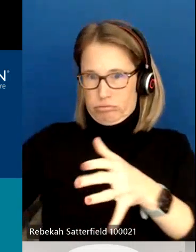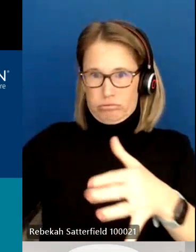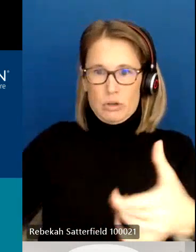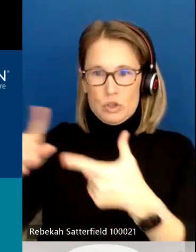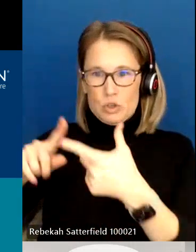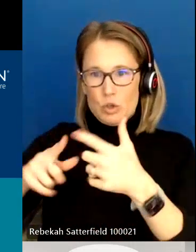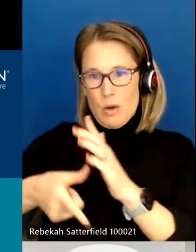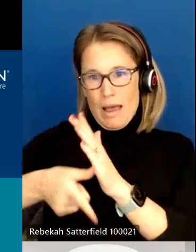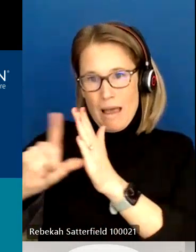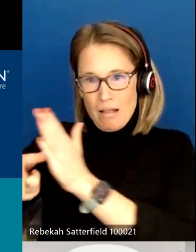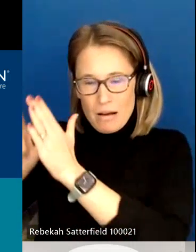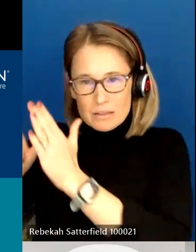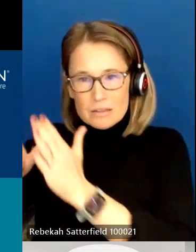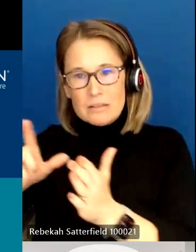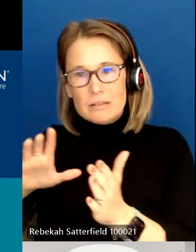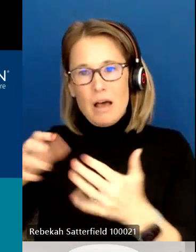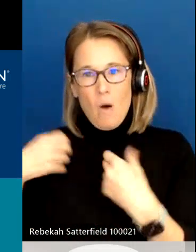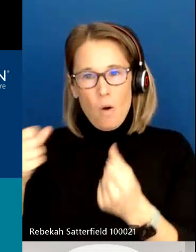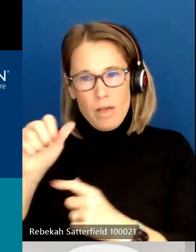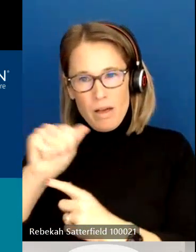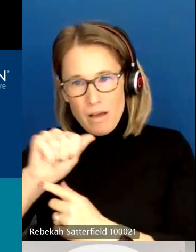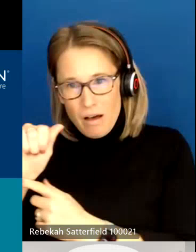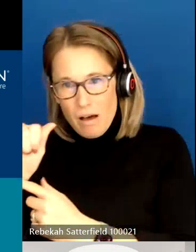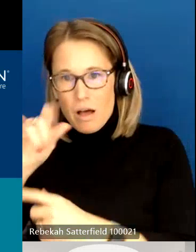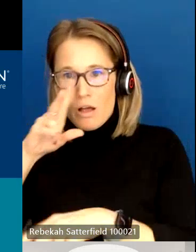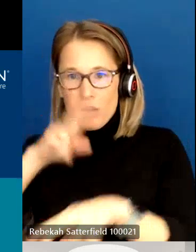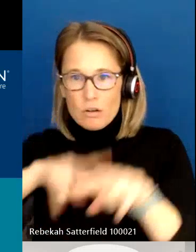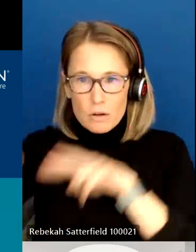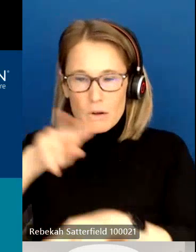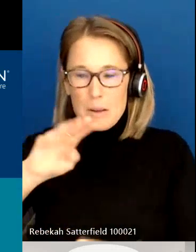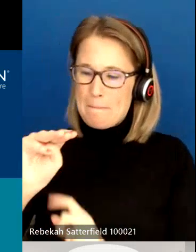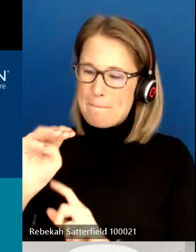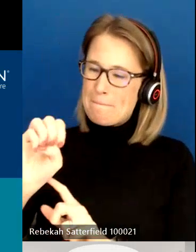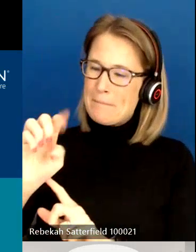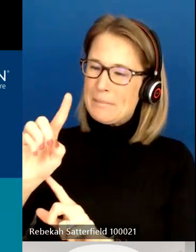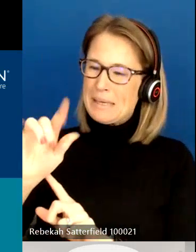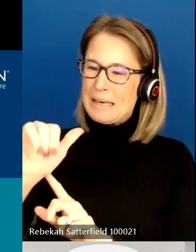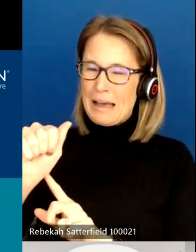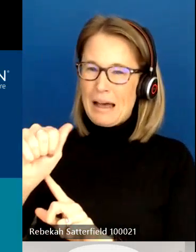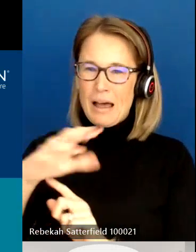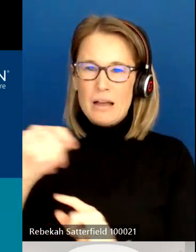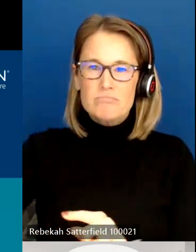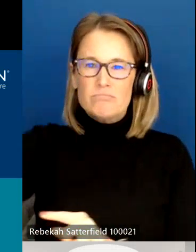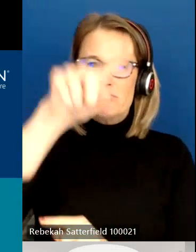reports of course to kind of keep your ear to the ground on where risks U might arise with with